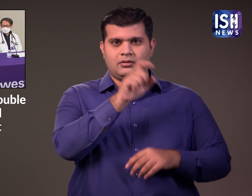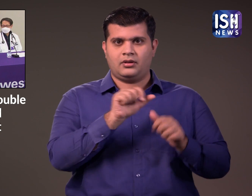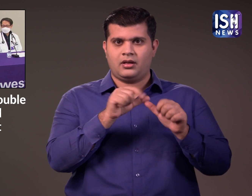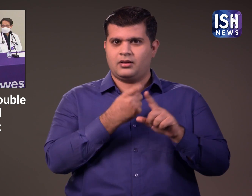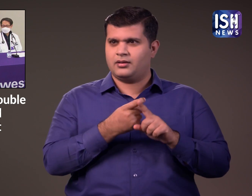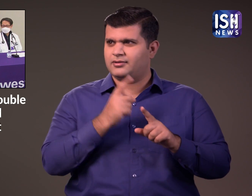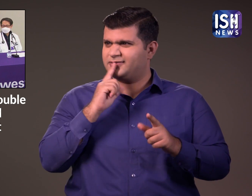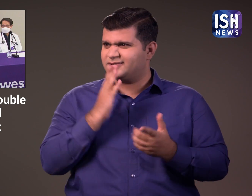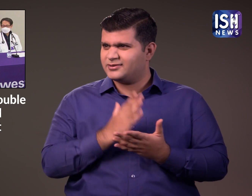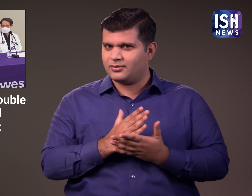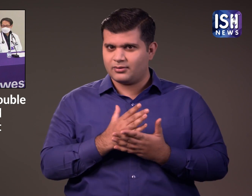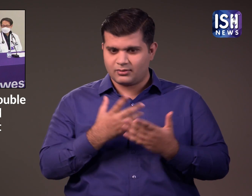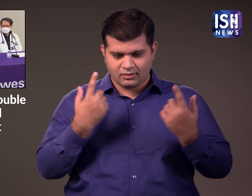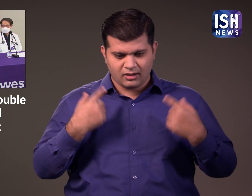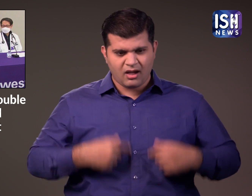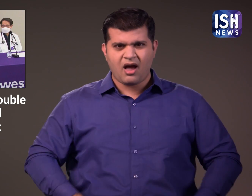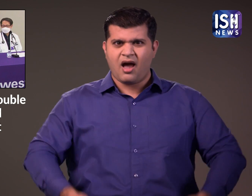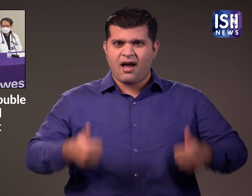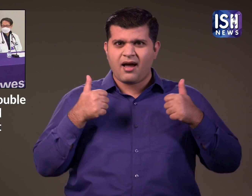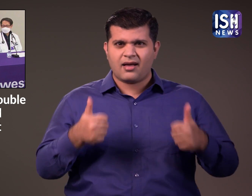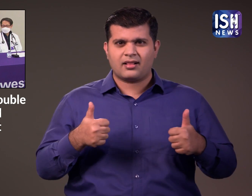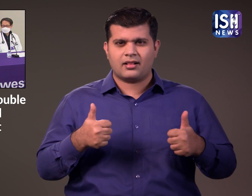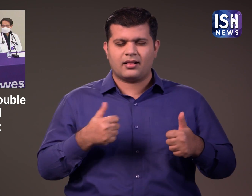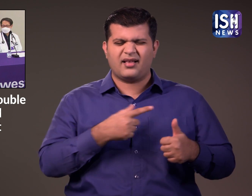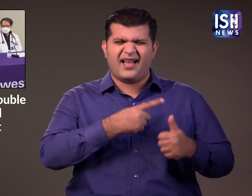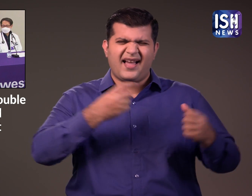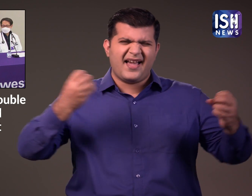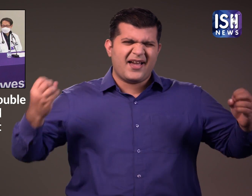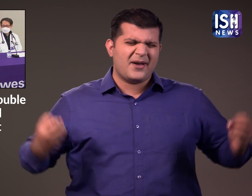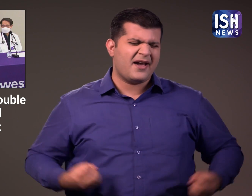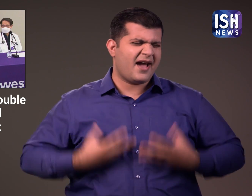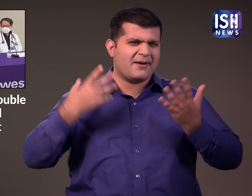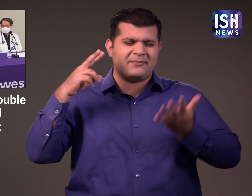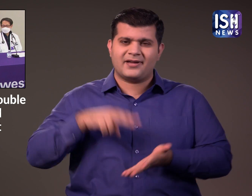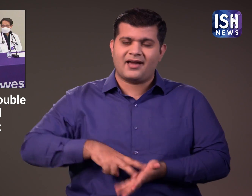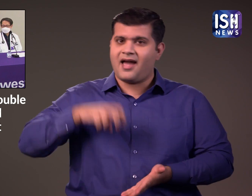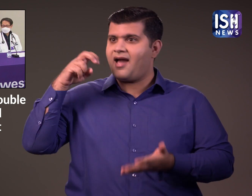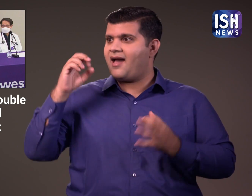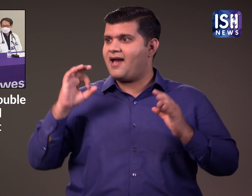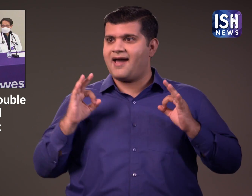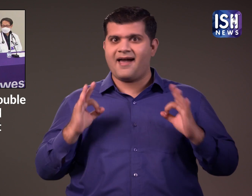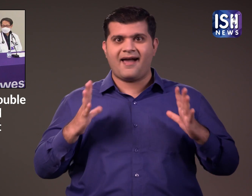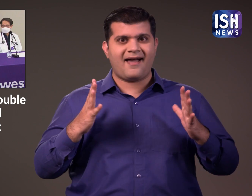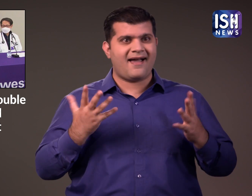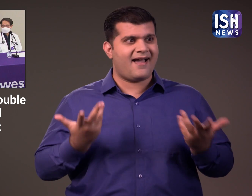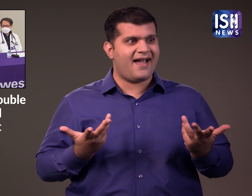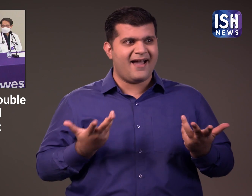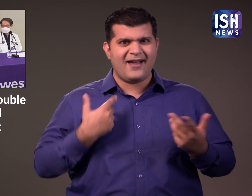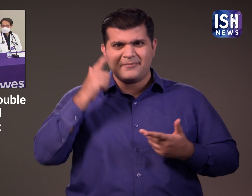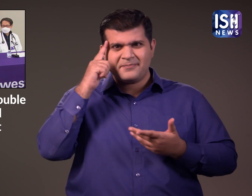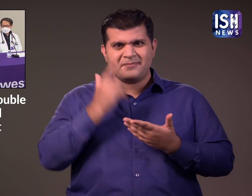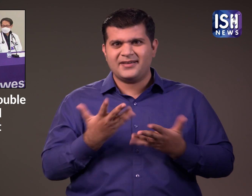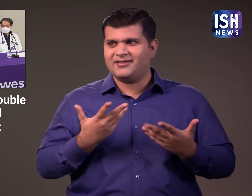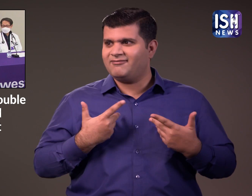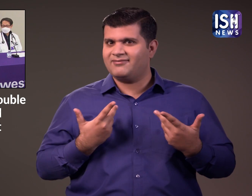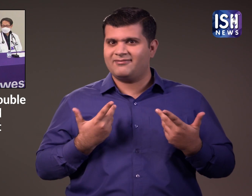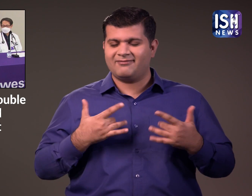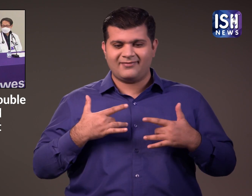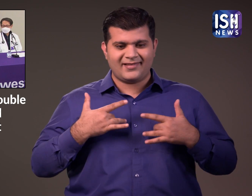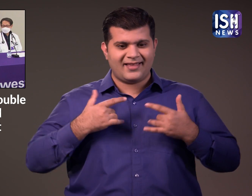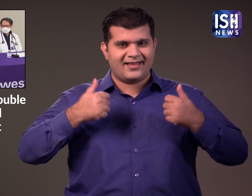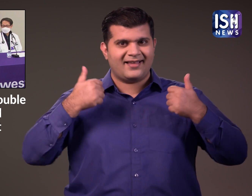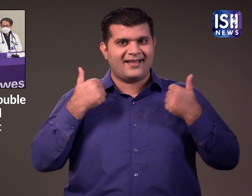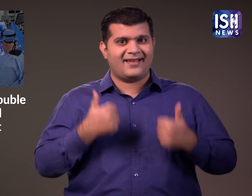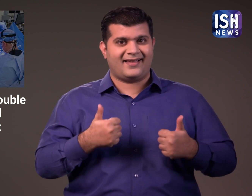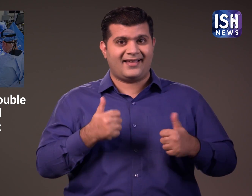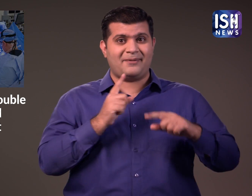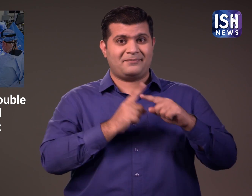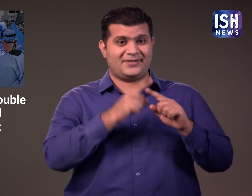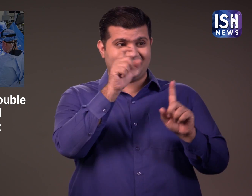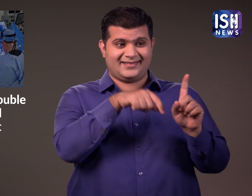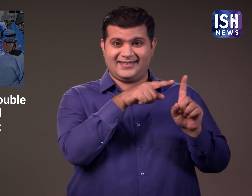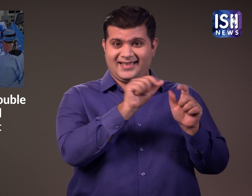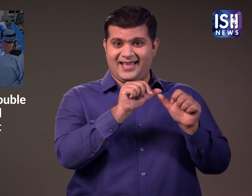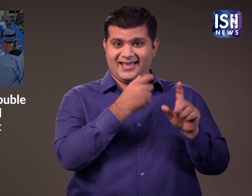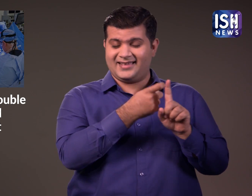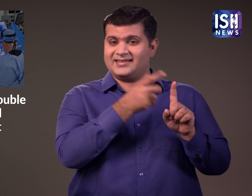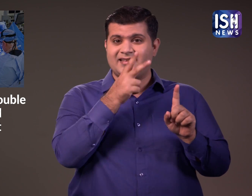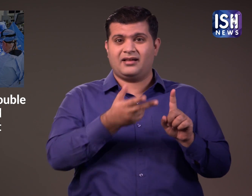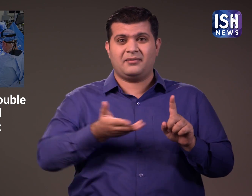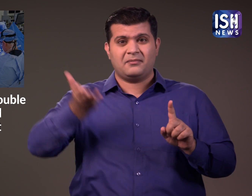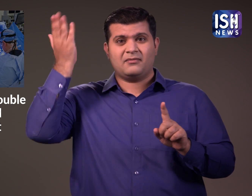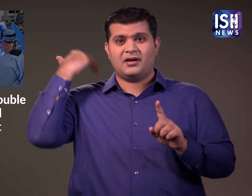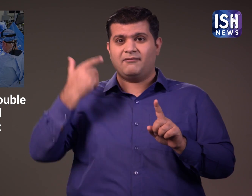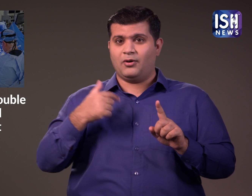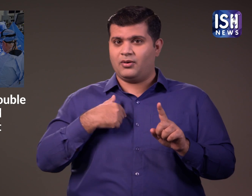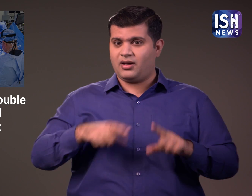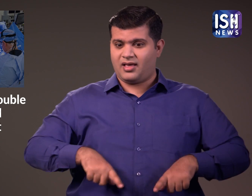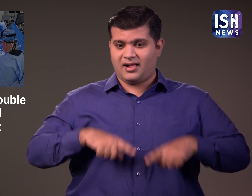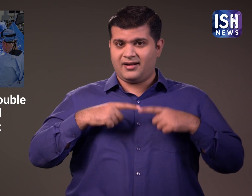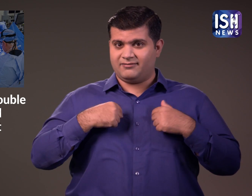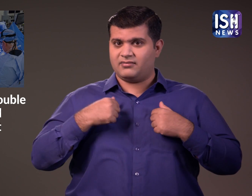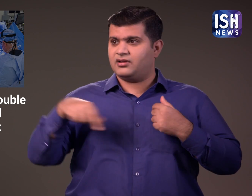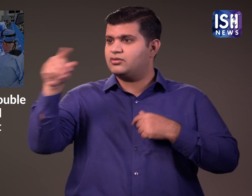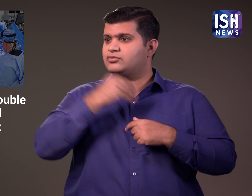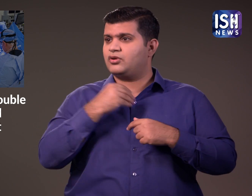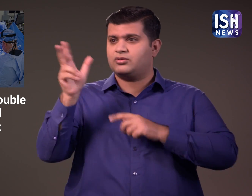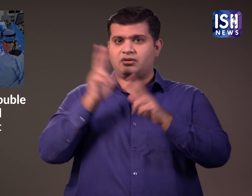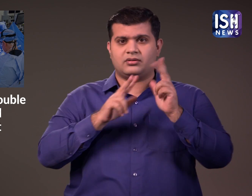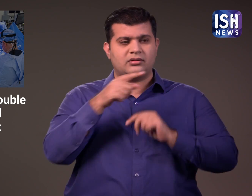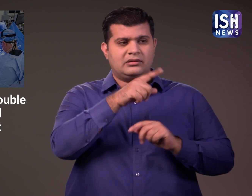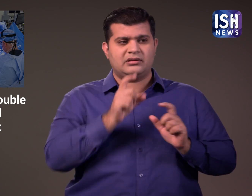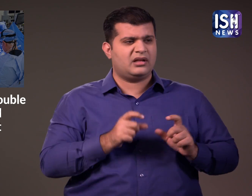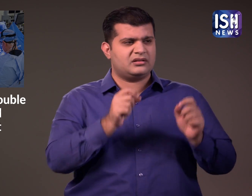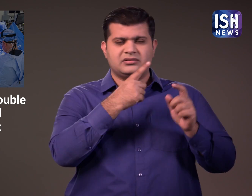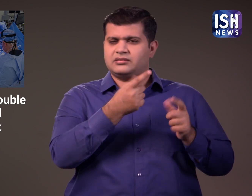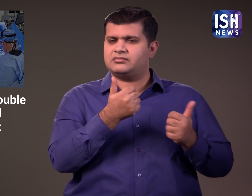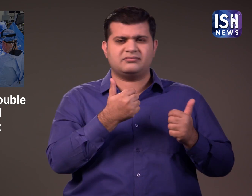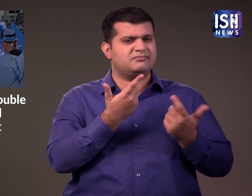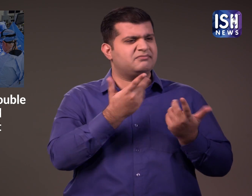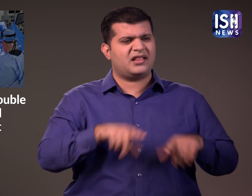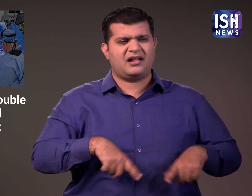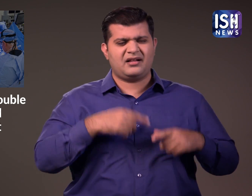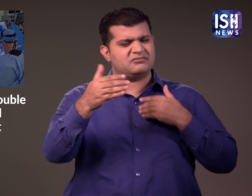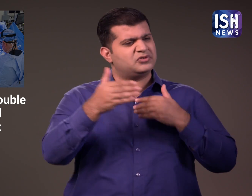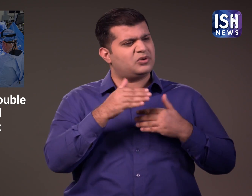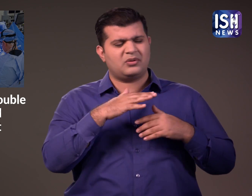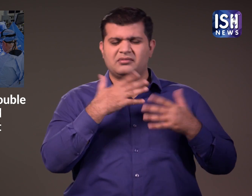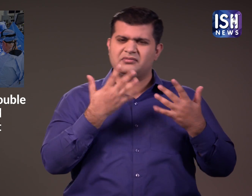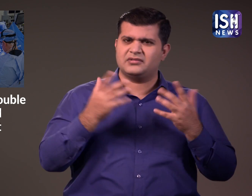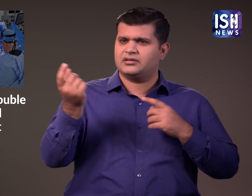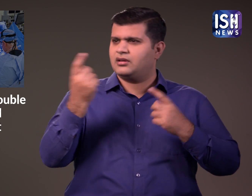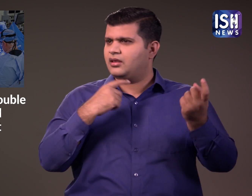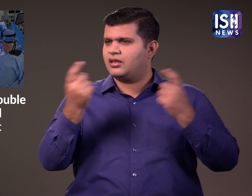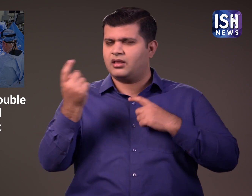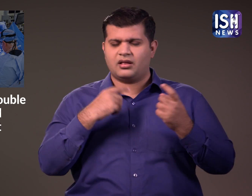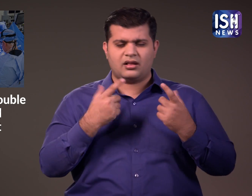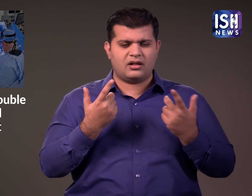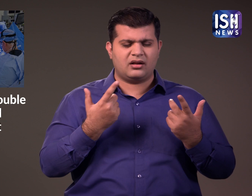Khoury said, ‘I am very happy and can't believe this. Doctors told me I would not survive.